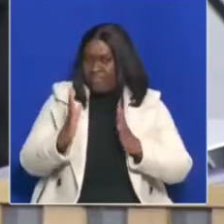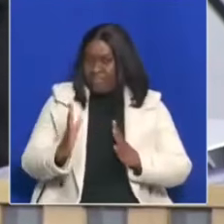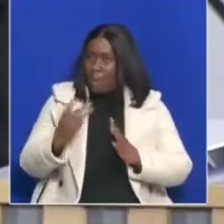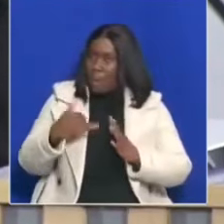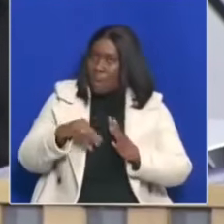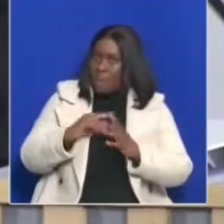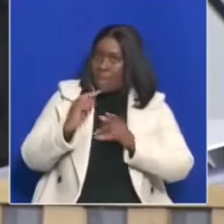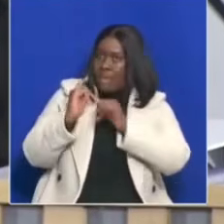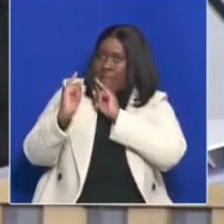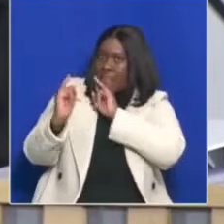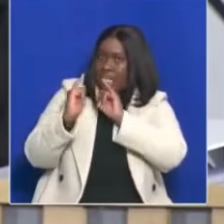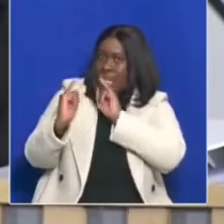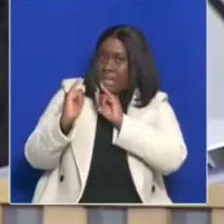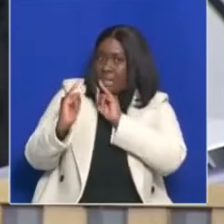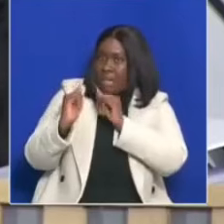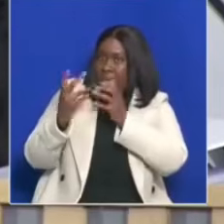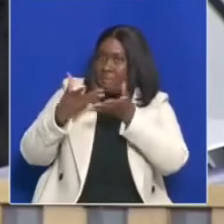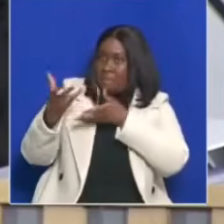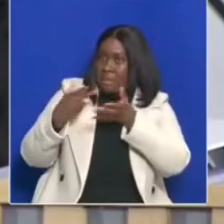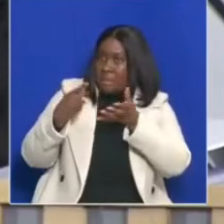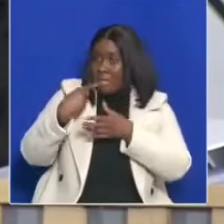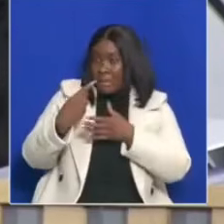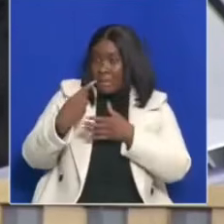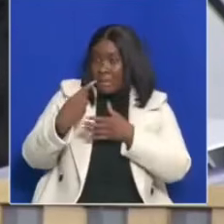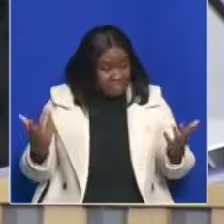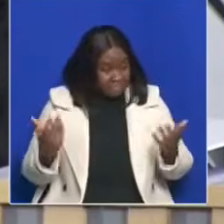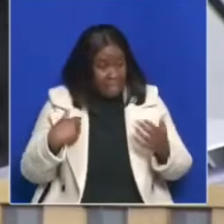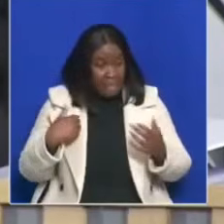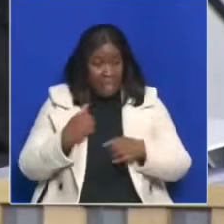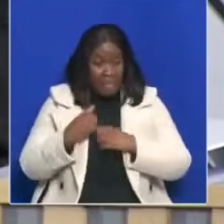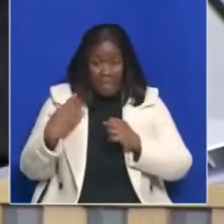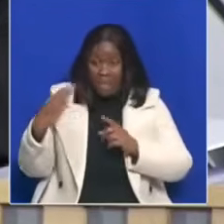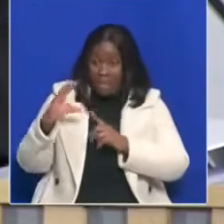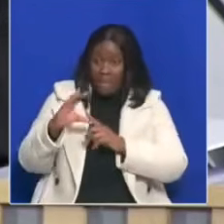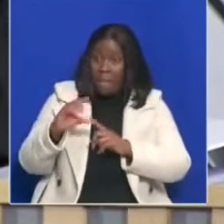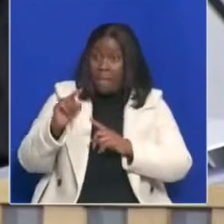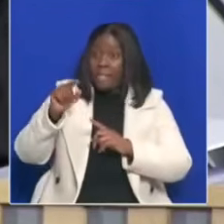I did not ask anyone to go looking for a suspect because I don't know the suspect.